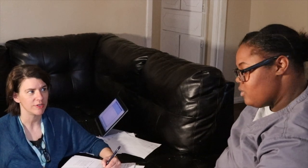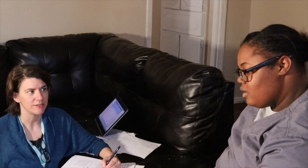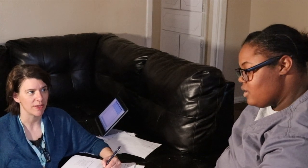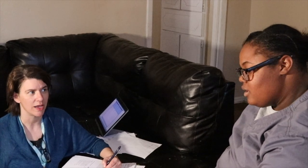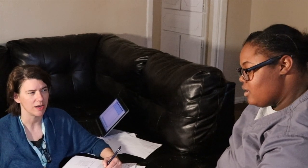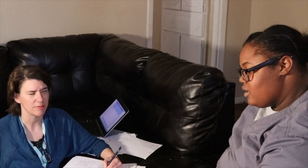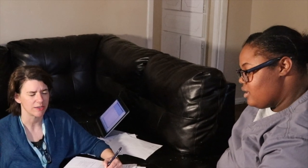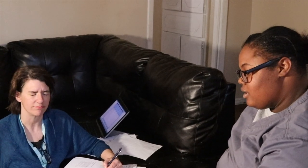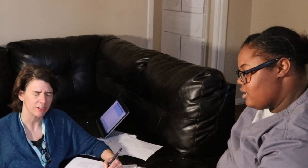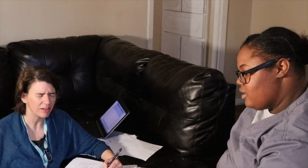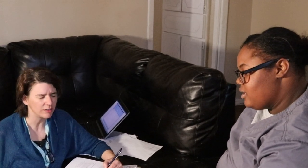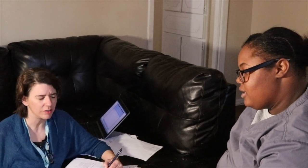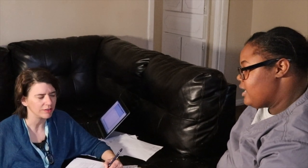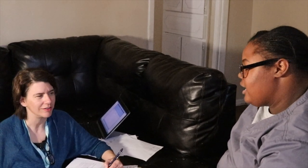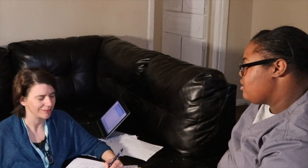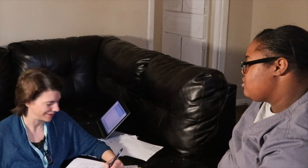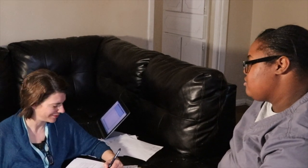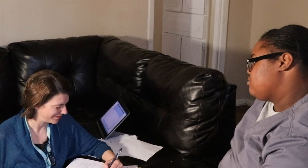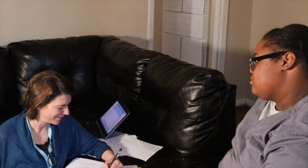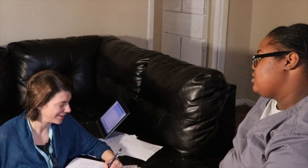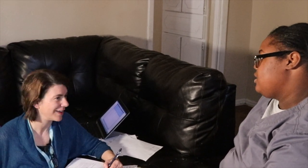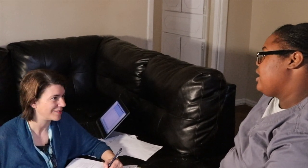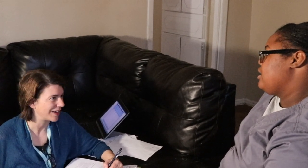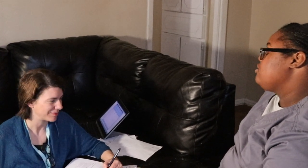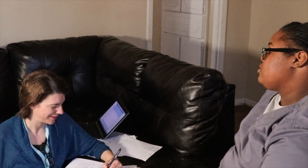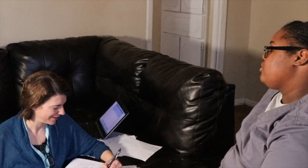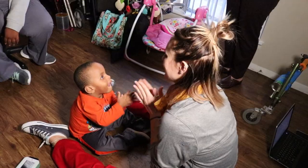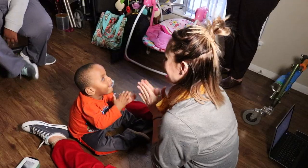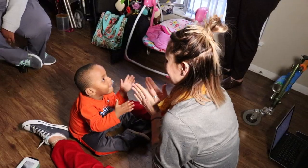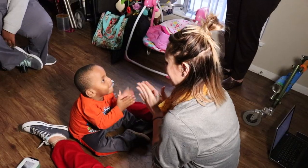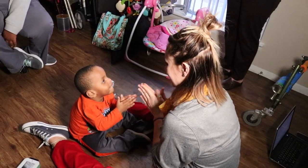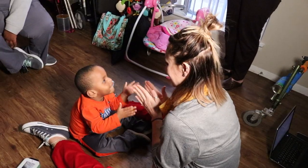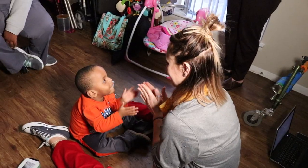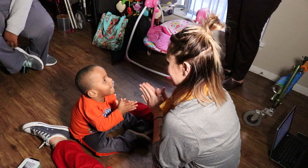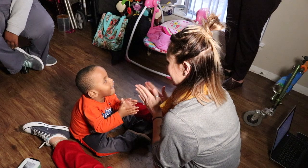If he's mad he might go"ugh"? Yeah, he will scream to let you know.